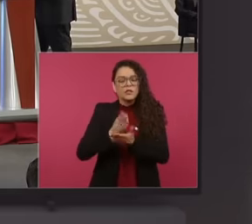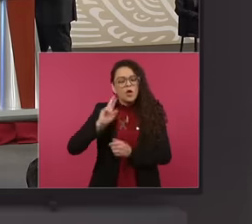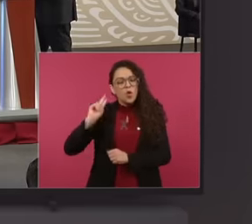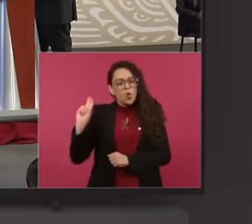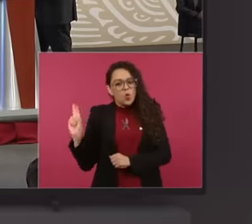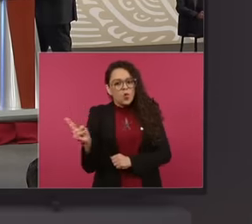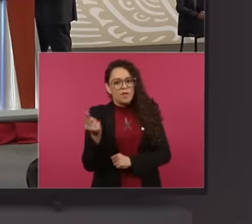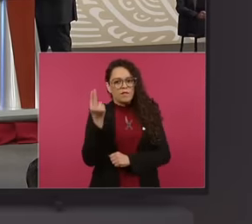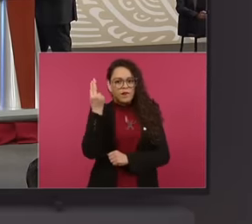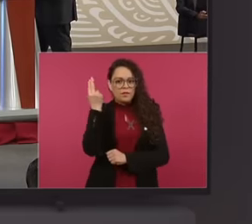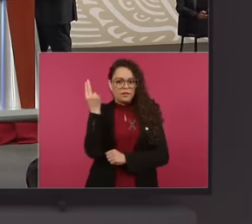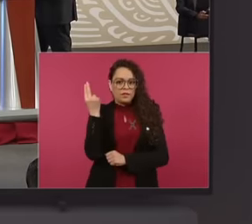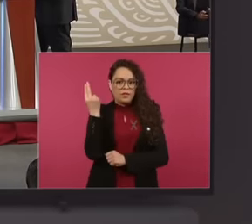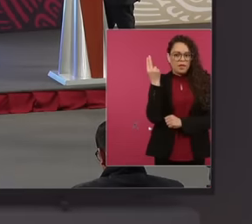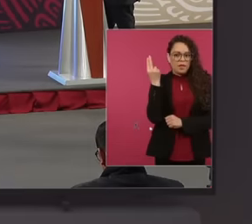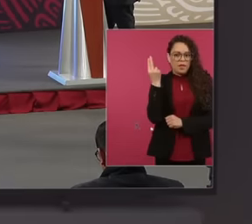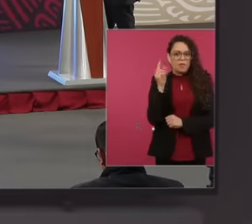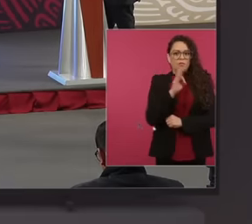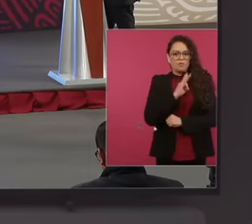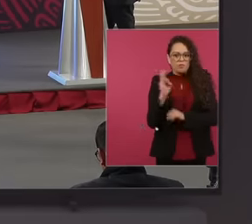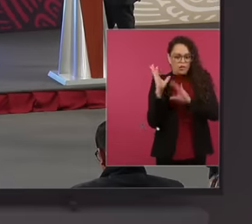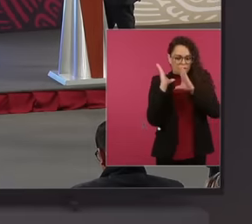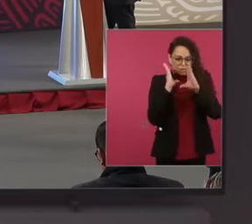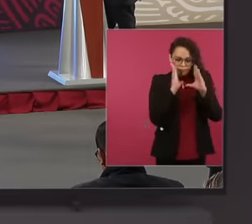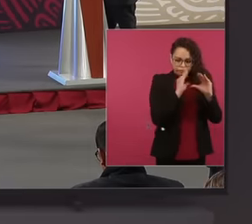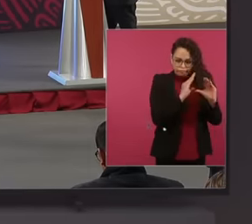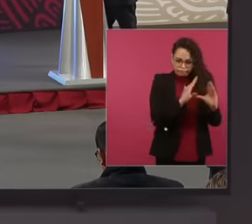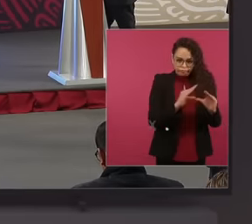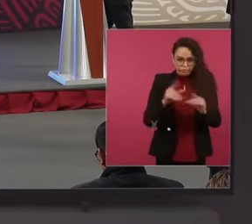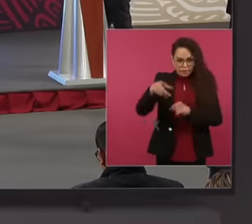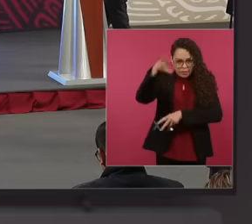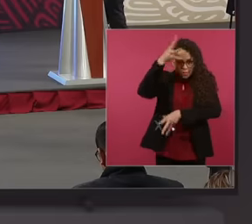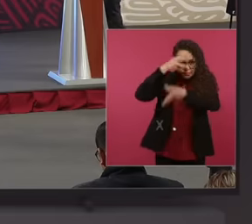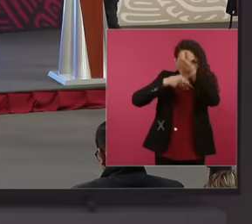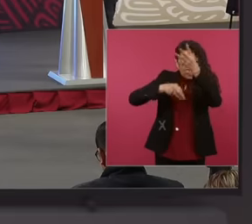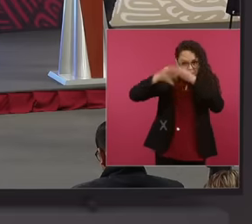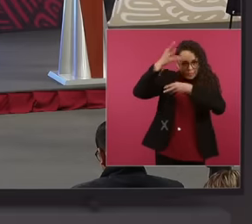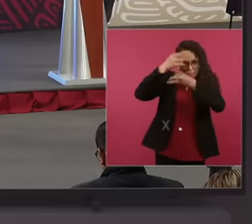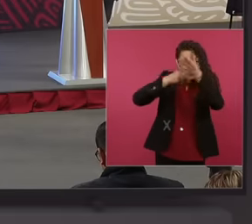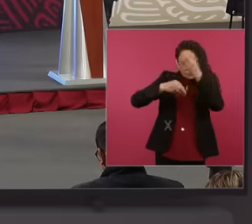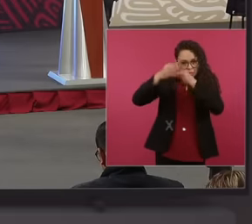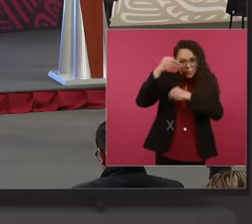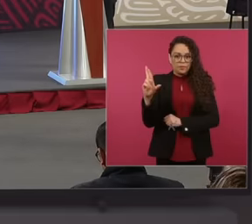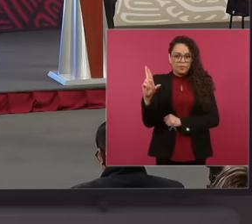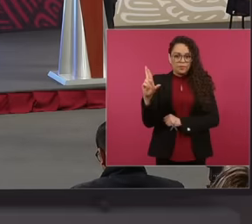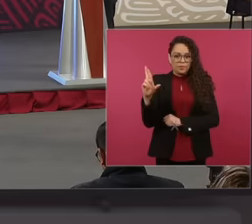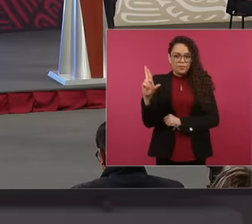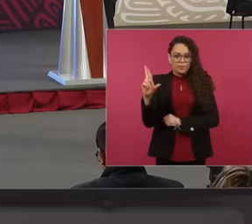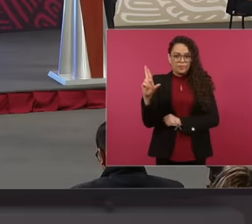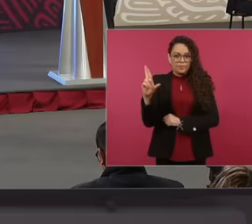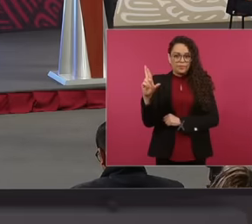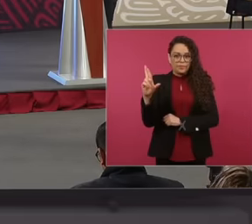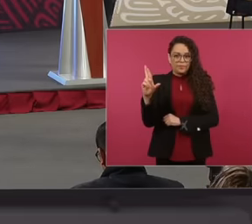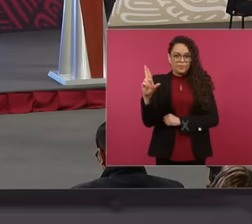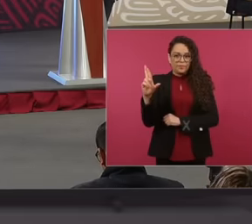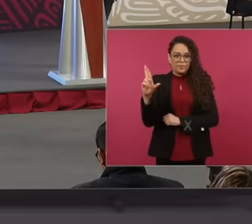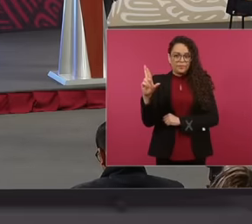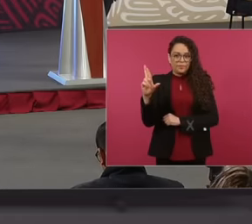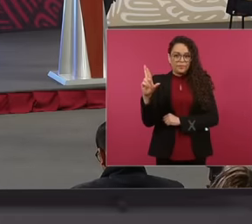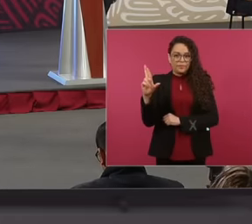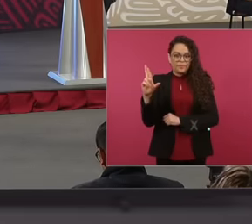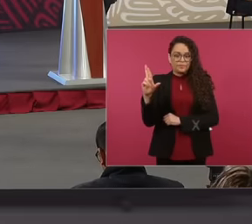effort to educate them in the American way of life. Mexico needs